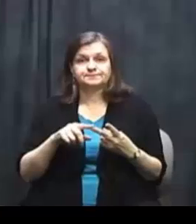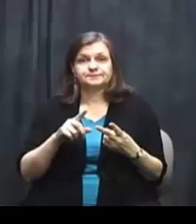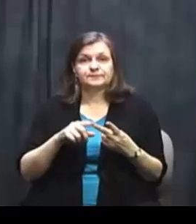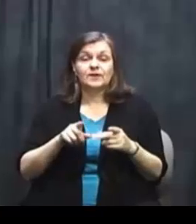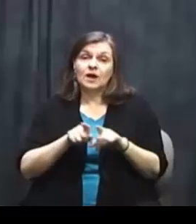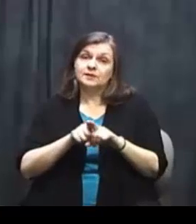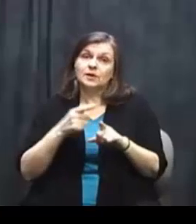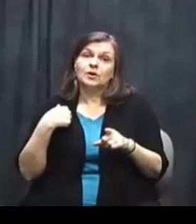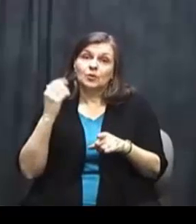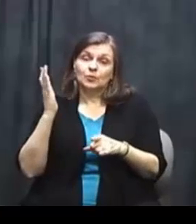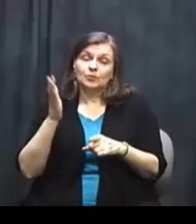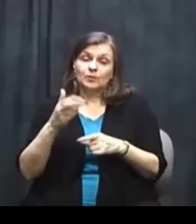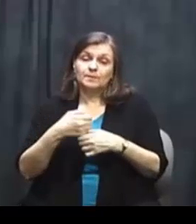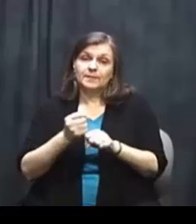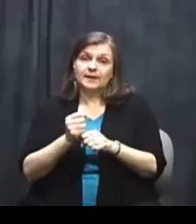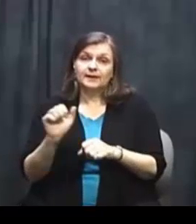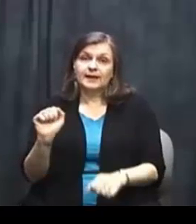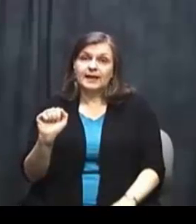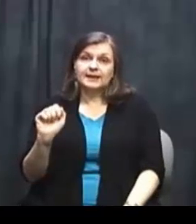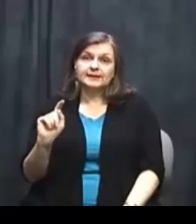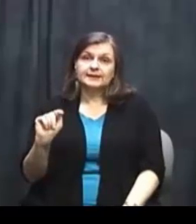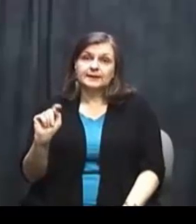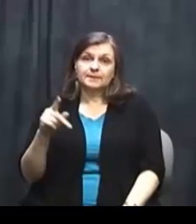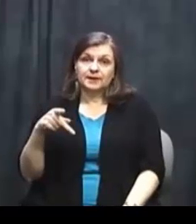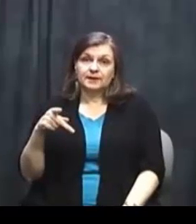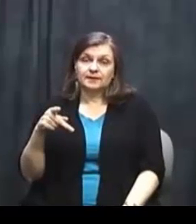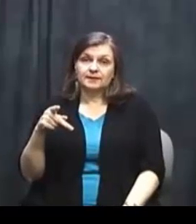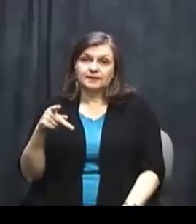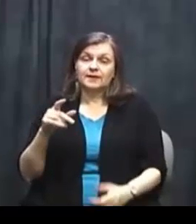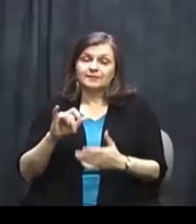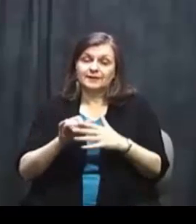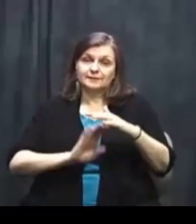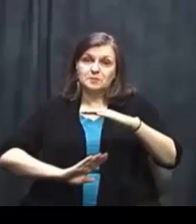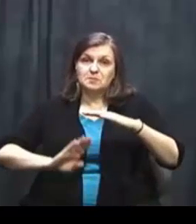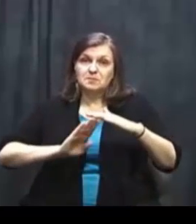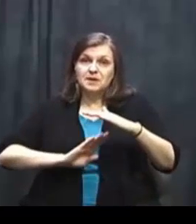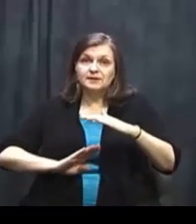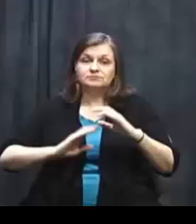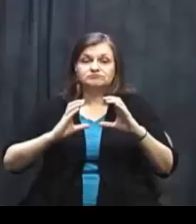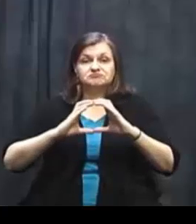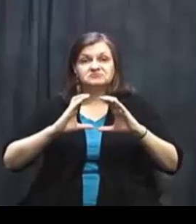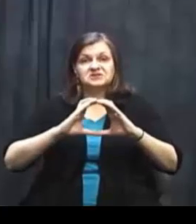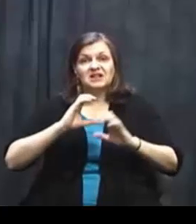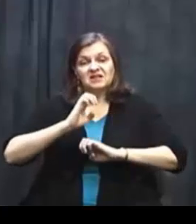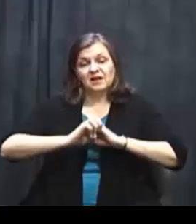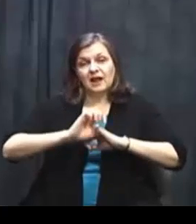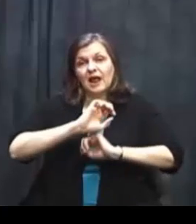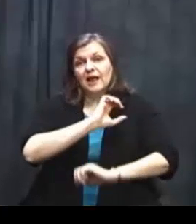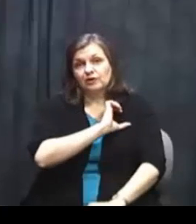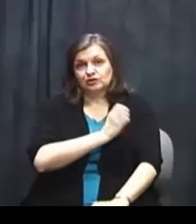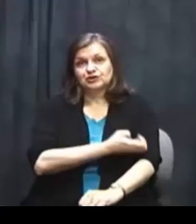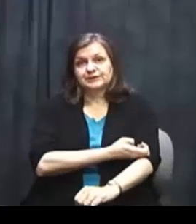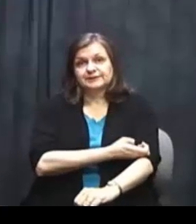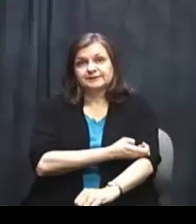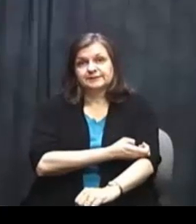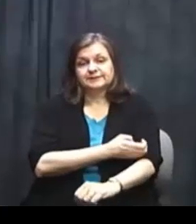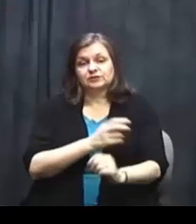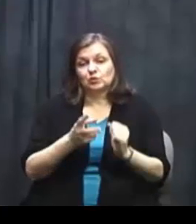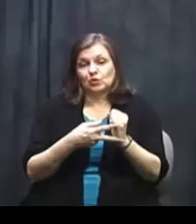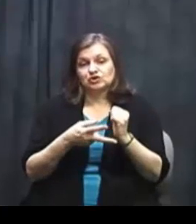we're also going to make ATP remember that's our basic cellular energy